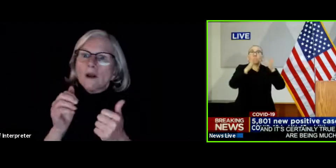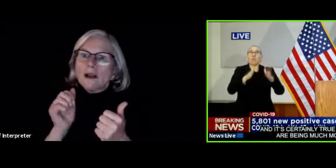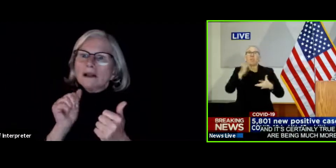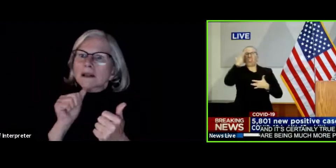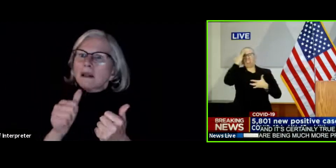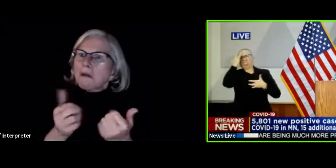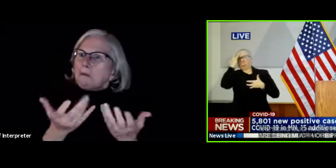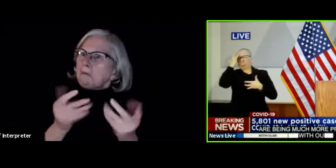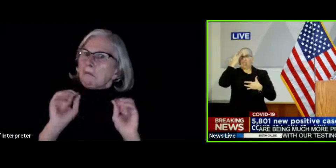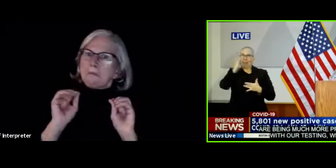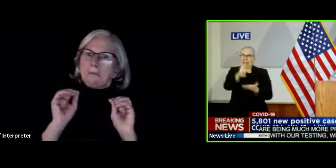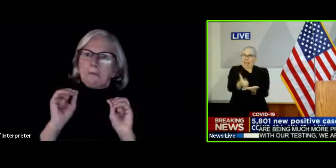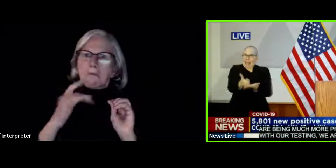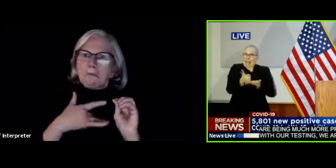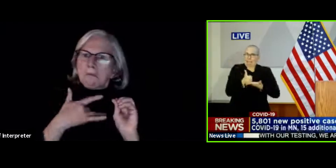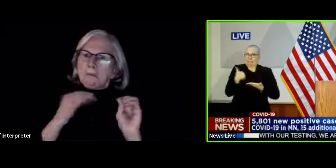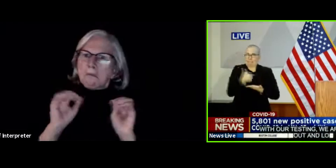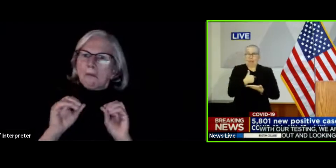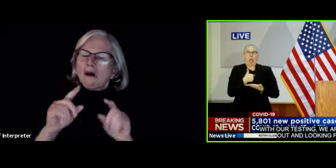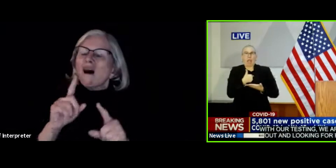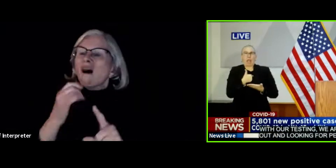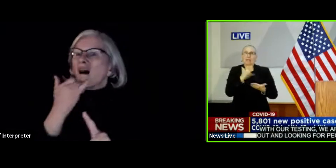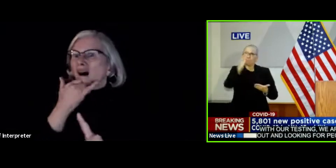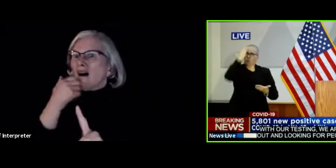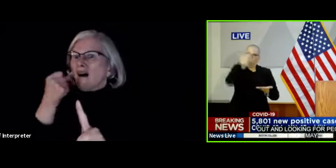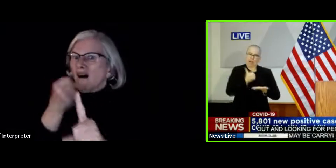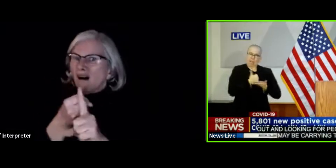TEST NUMBERS, AS WELL, AND THE CASE NUMBERS.